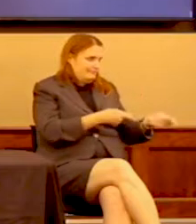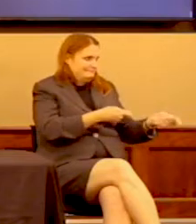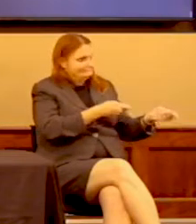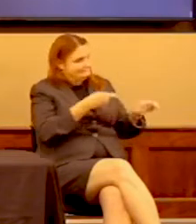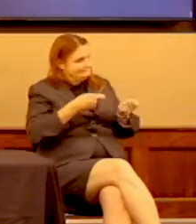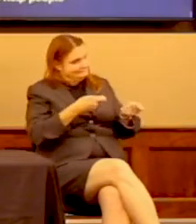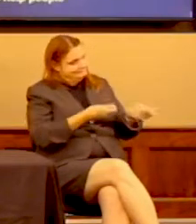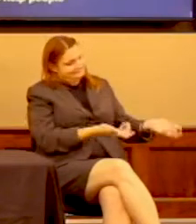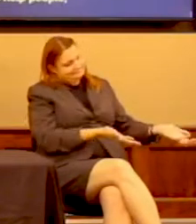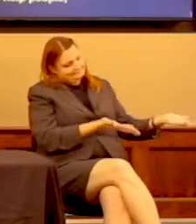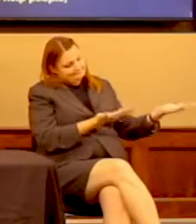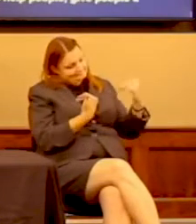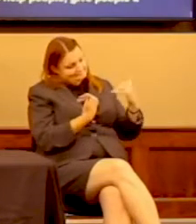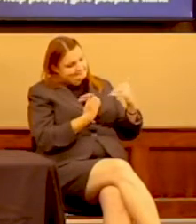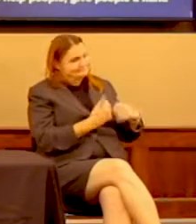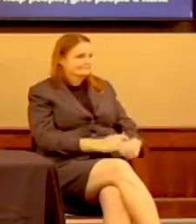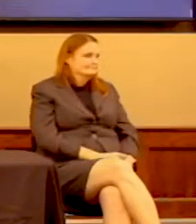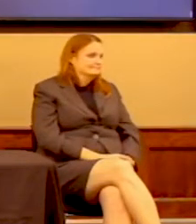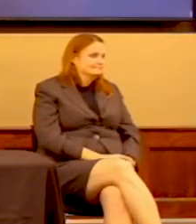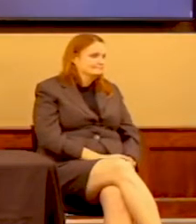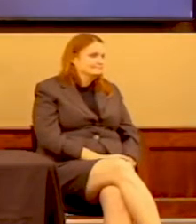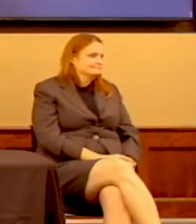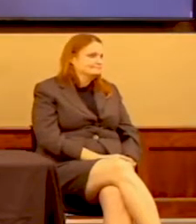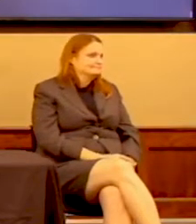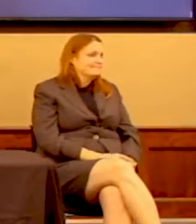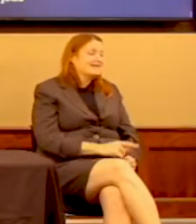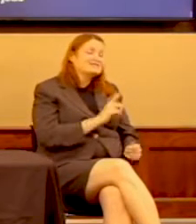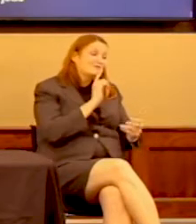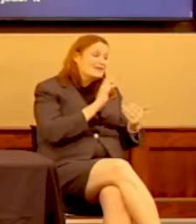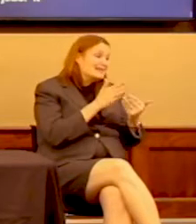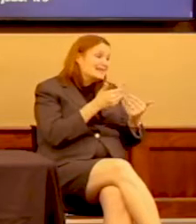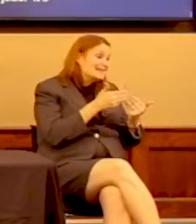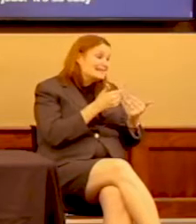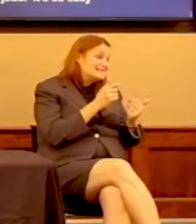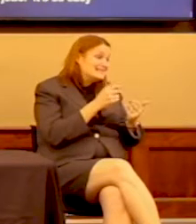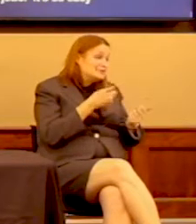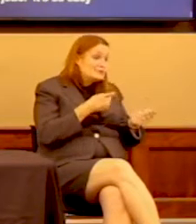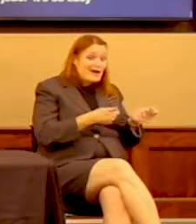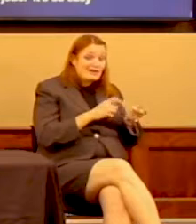those those jobs it's so easy for people